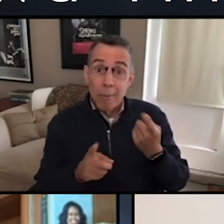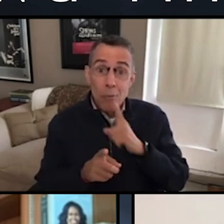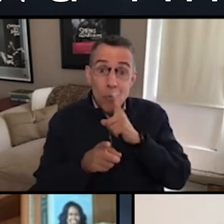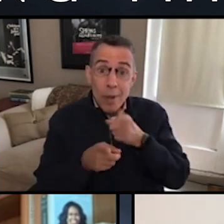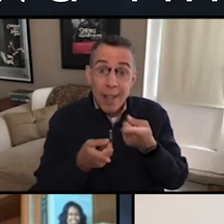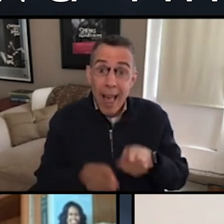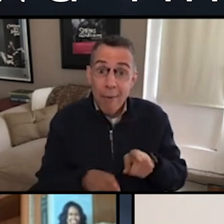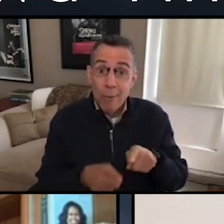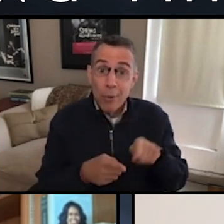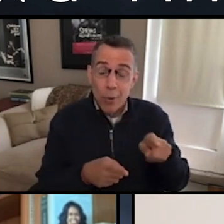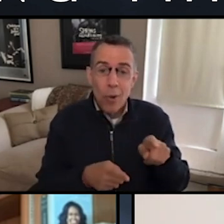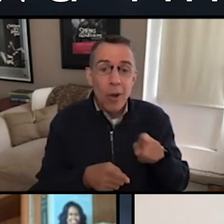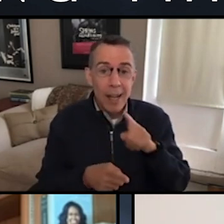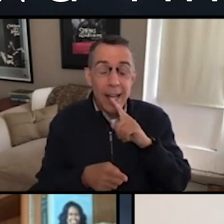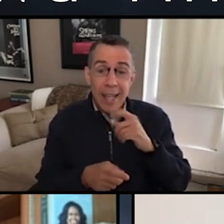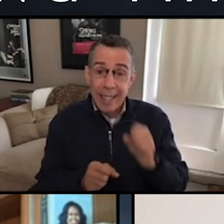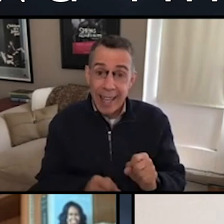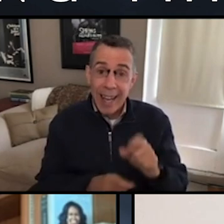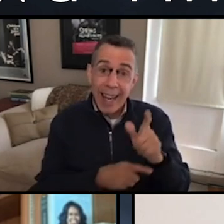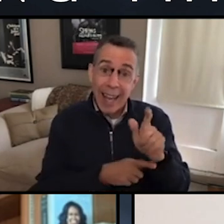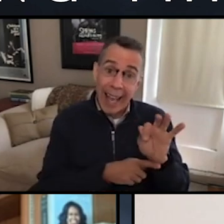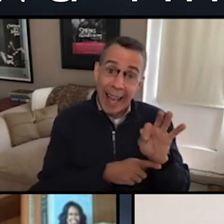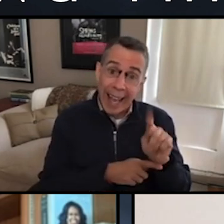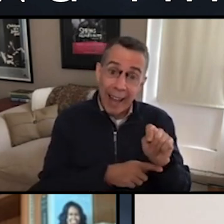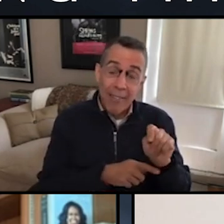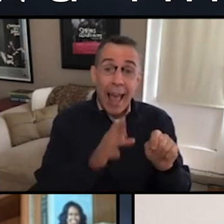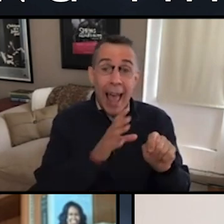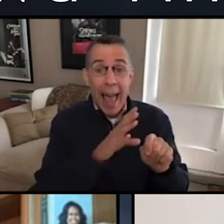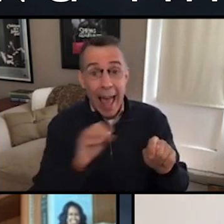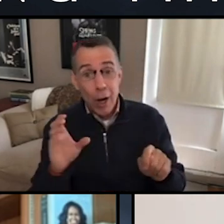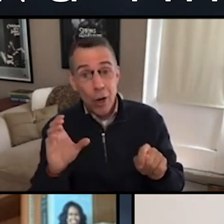can be a real gift and a curse, depending on how you use it. You know,